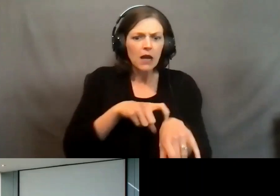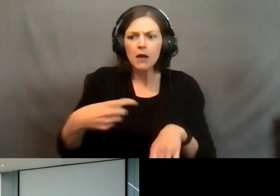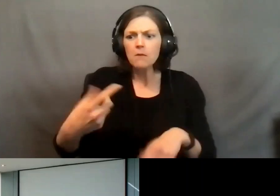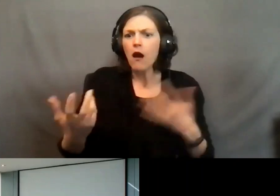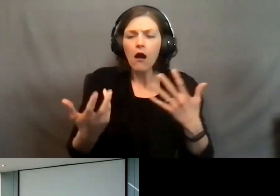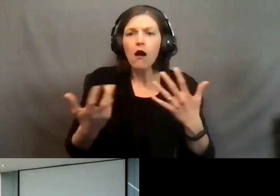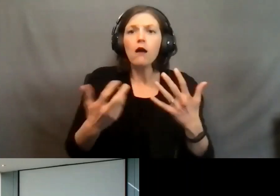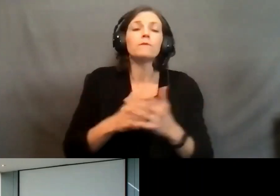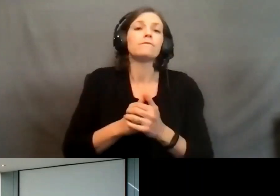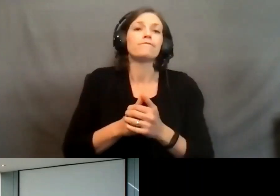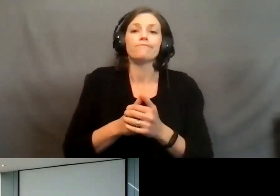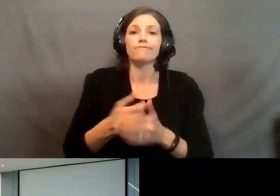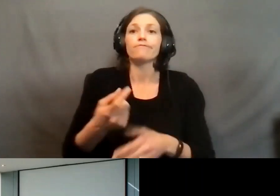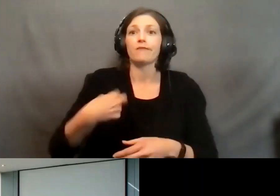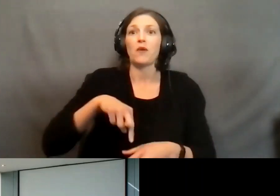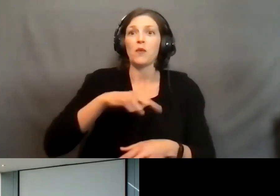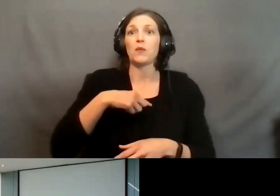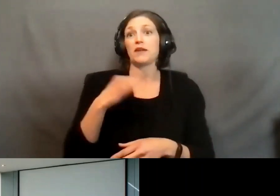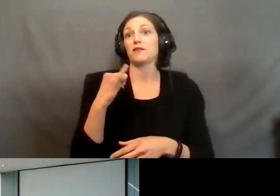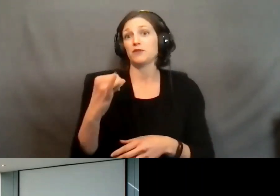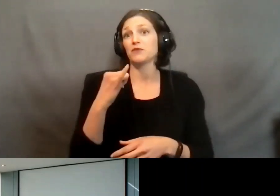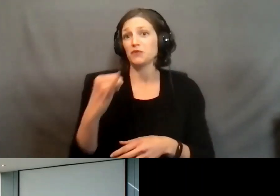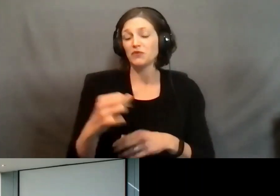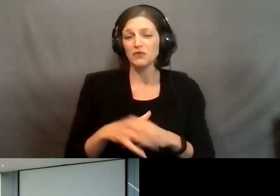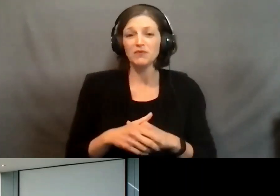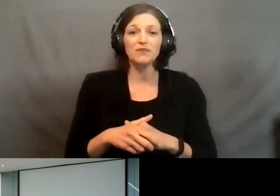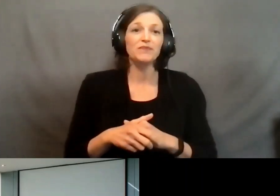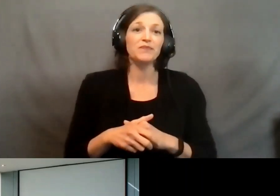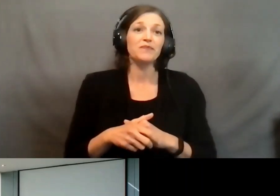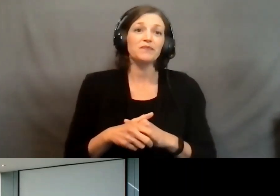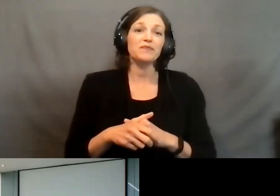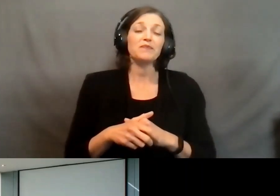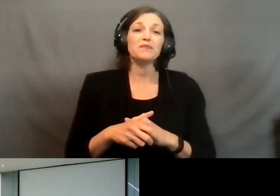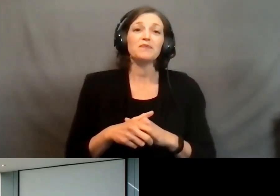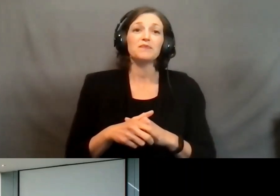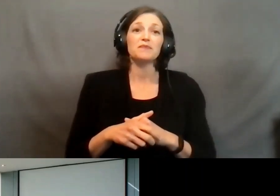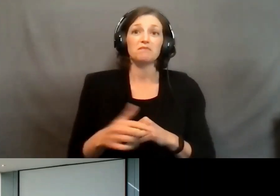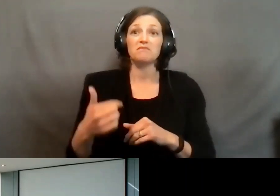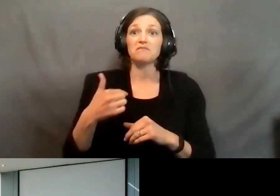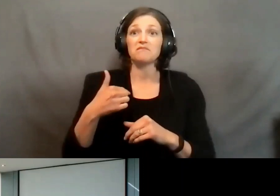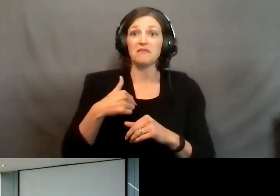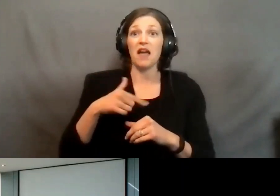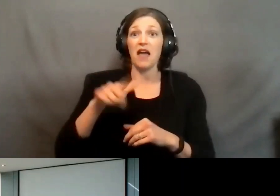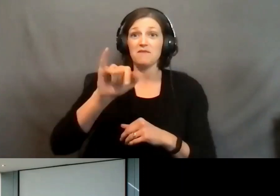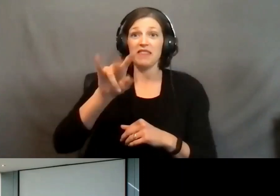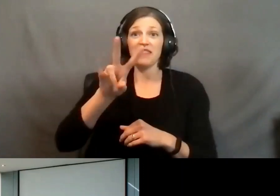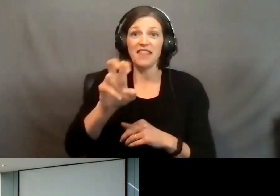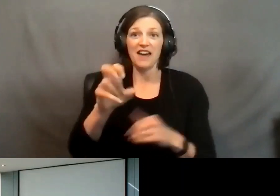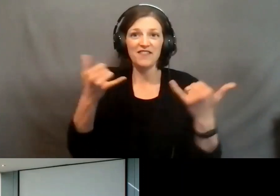12:08:44 We too, I suppose, it goes without saying, I am live. I am sitting here